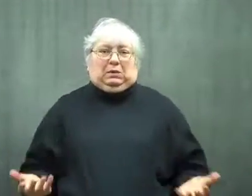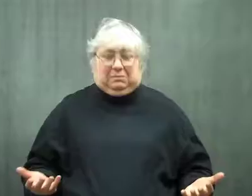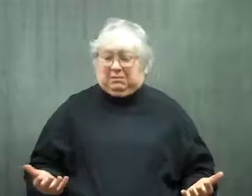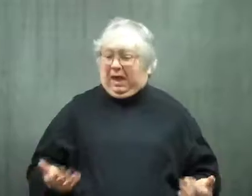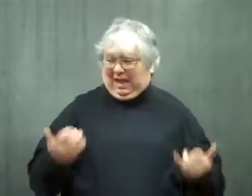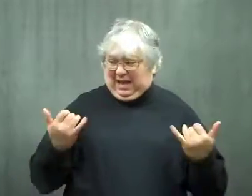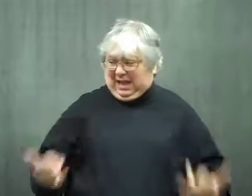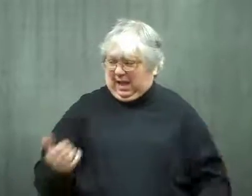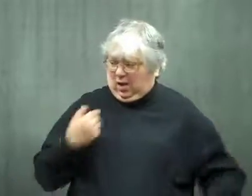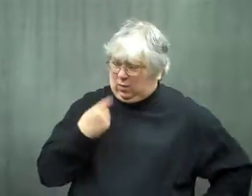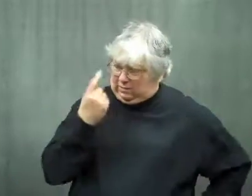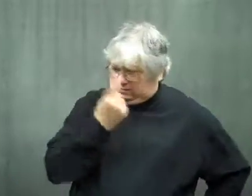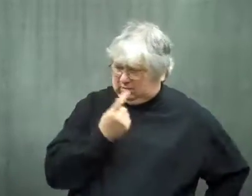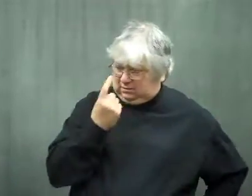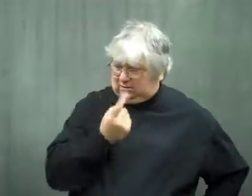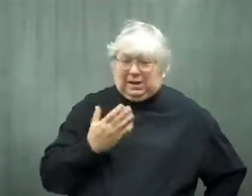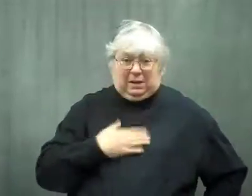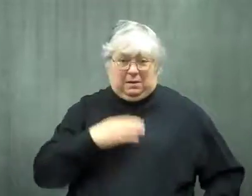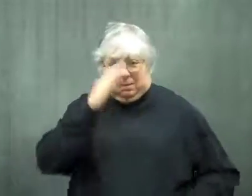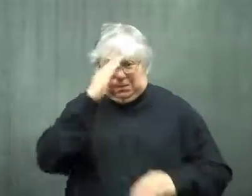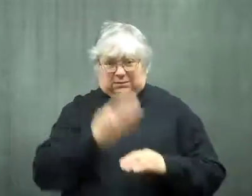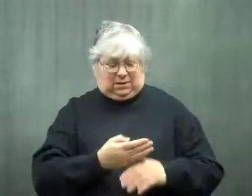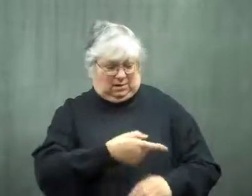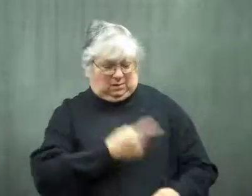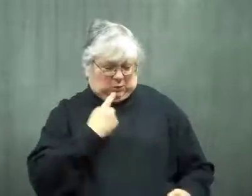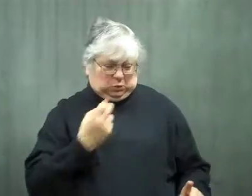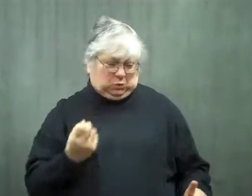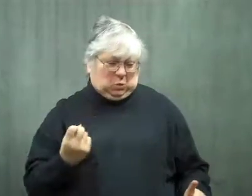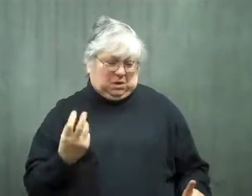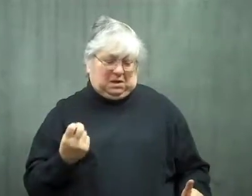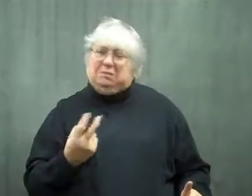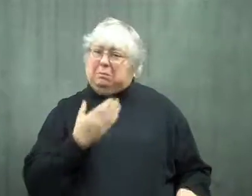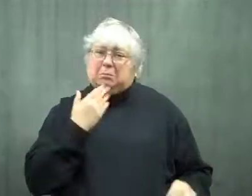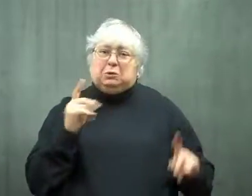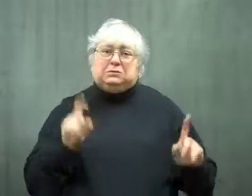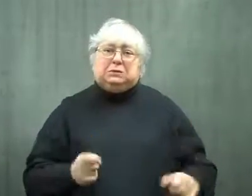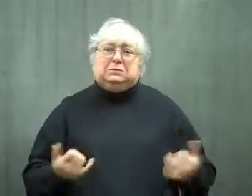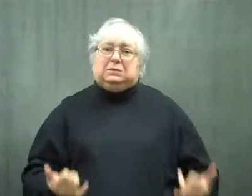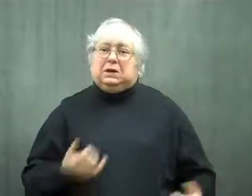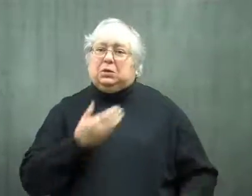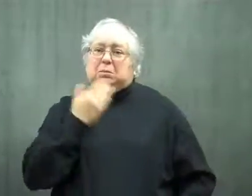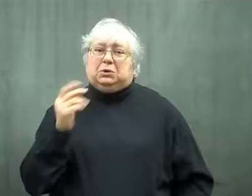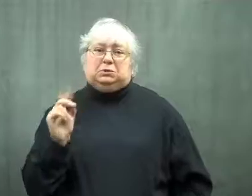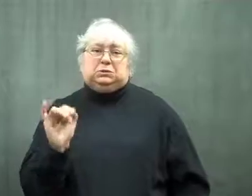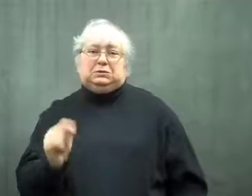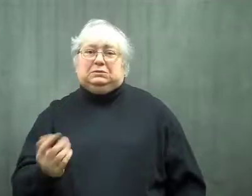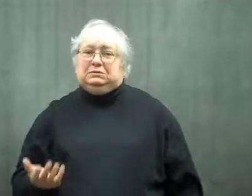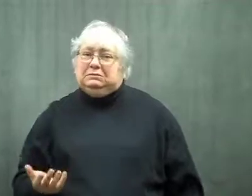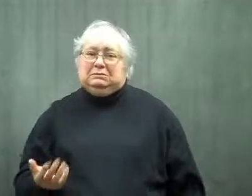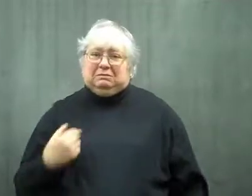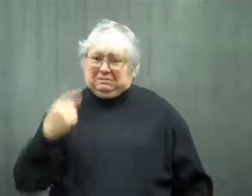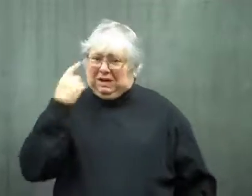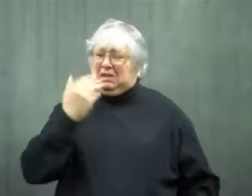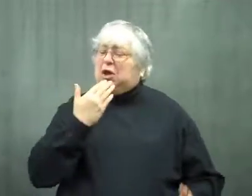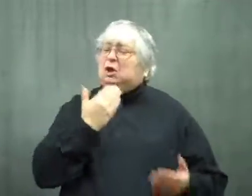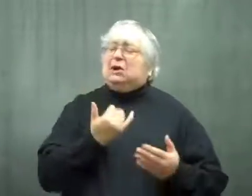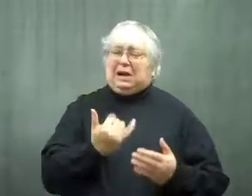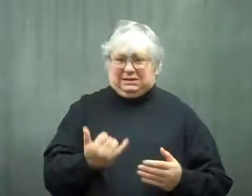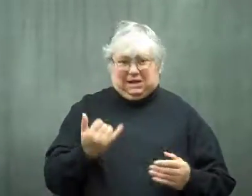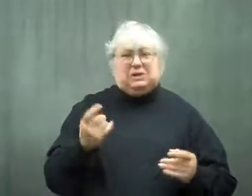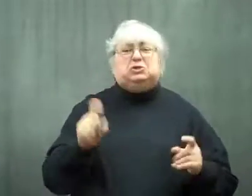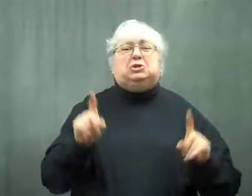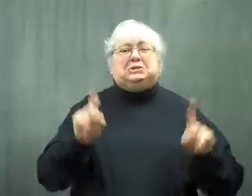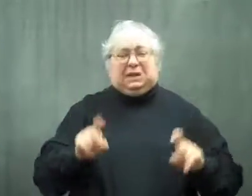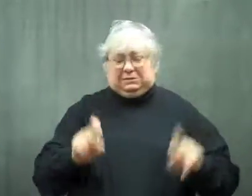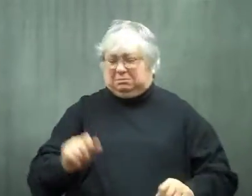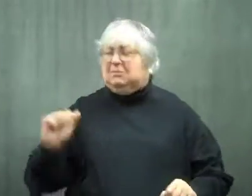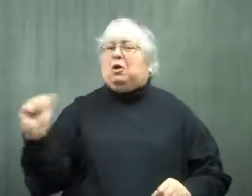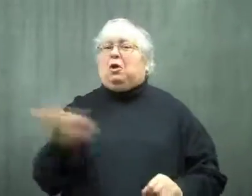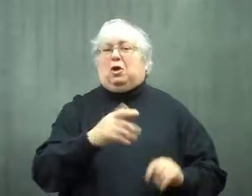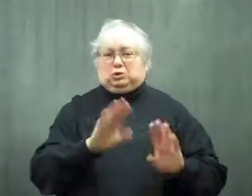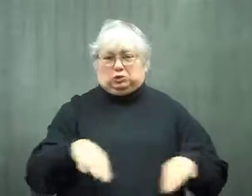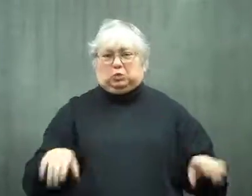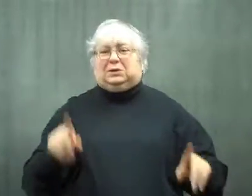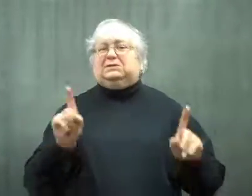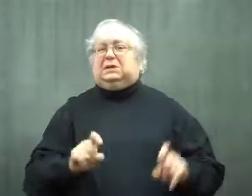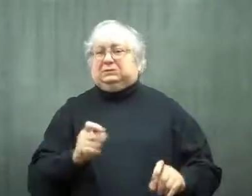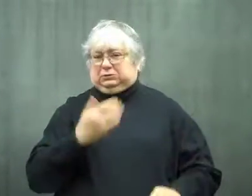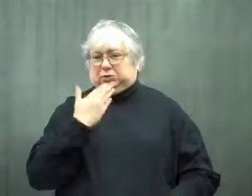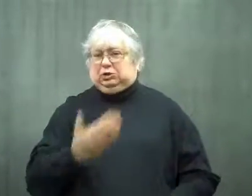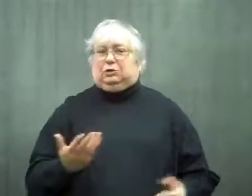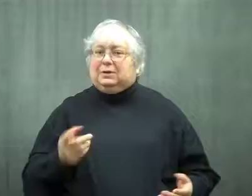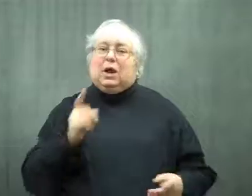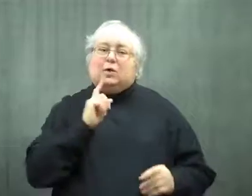He says, "My son is 12, I think he needs to be tested now.